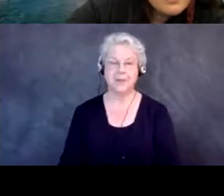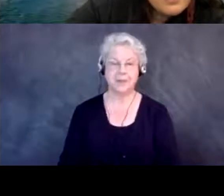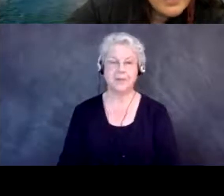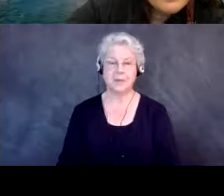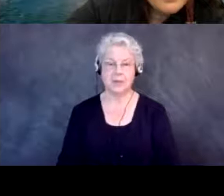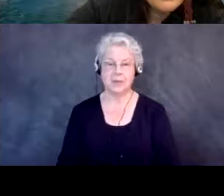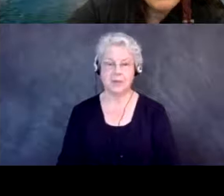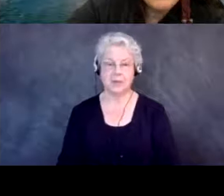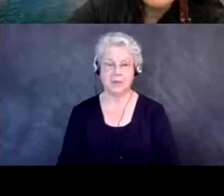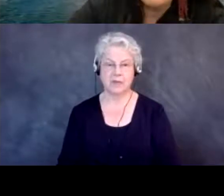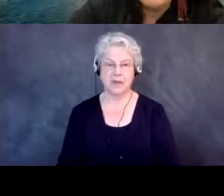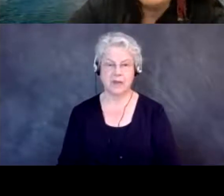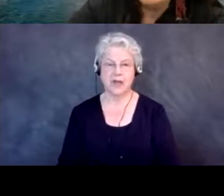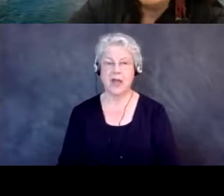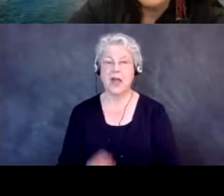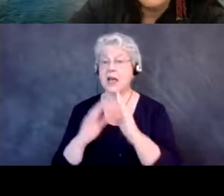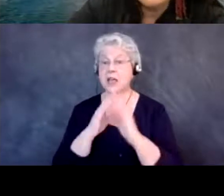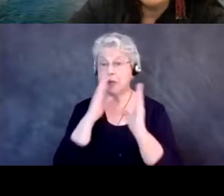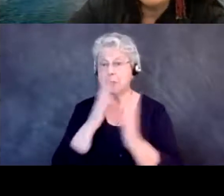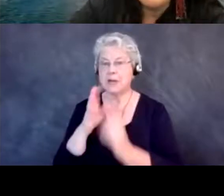And a community plan is a commitment. It is a commitment